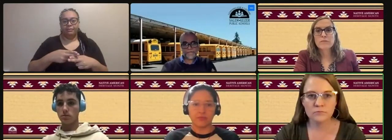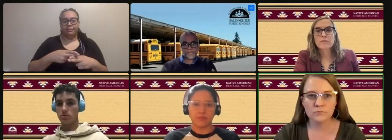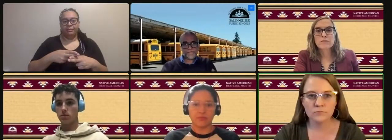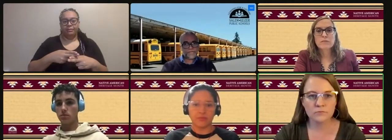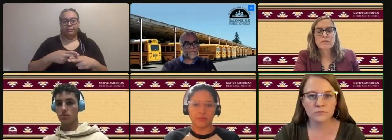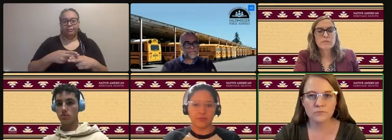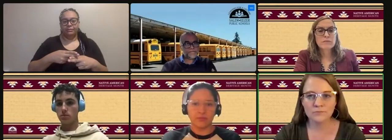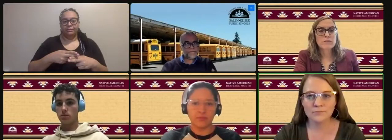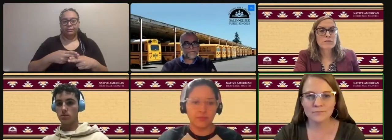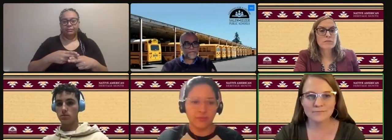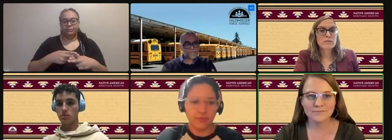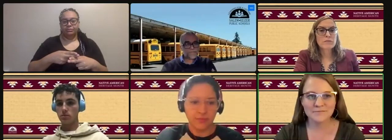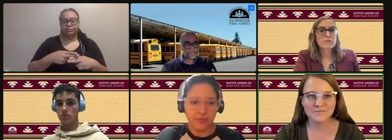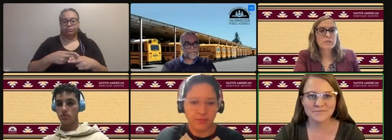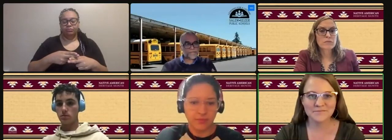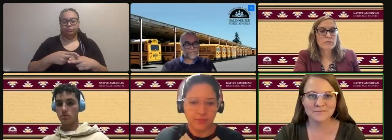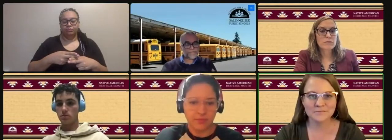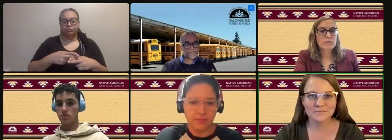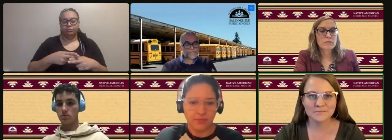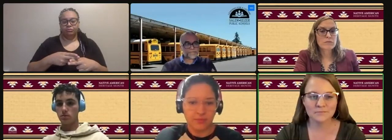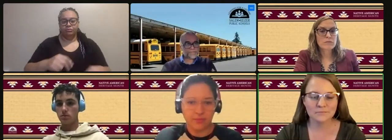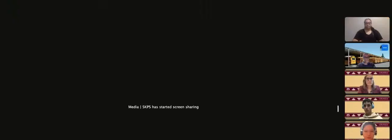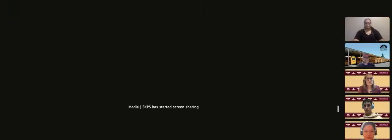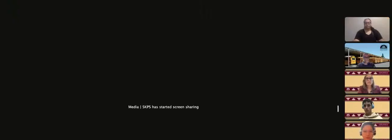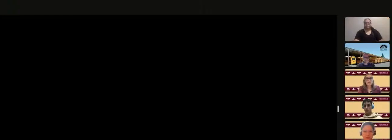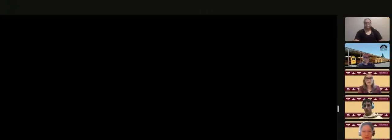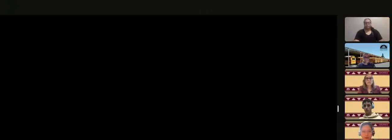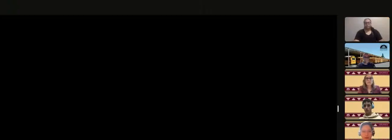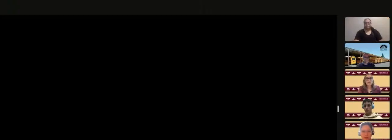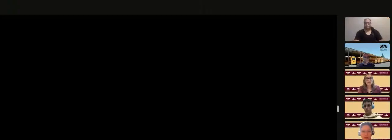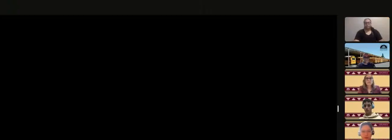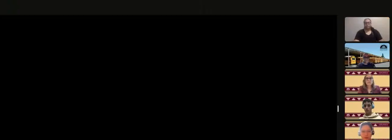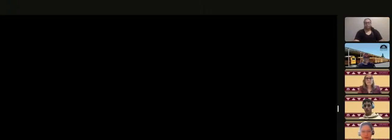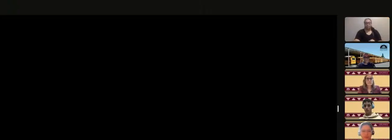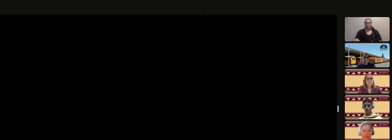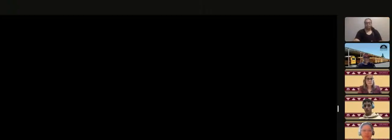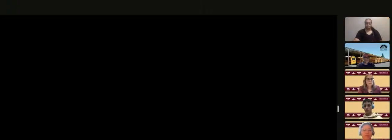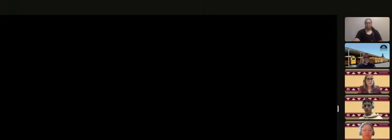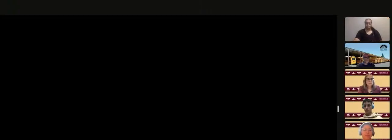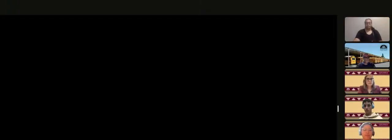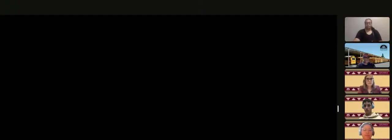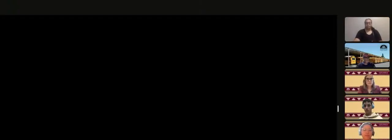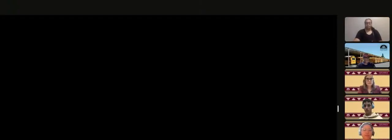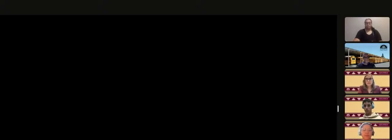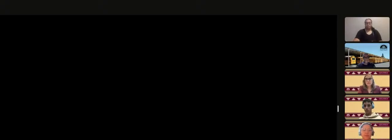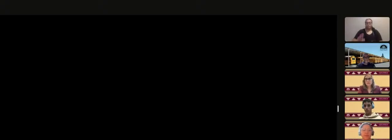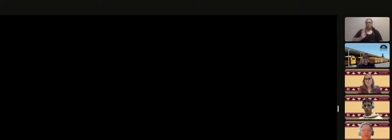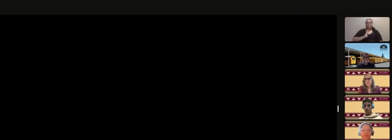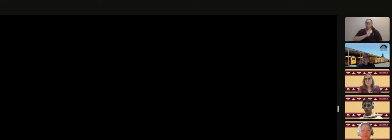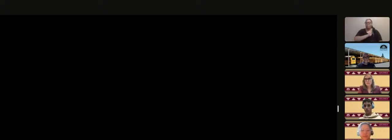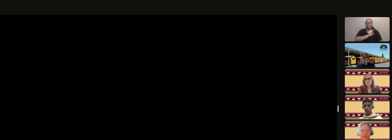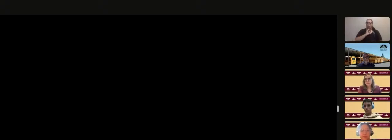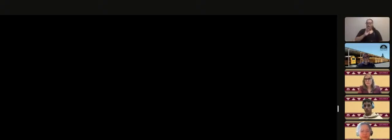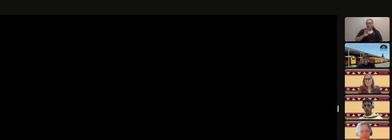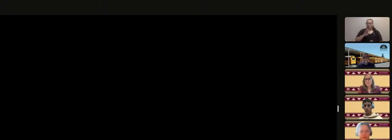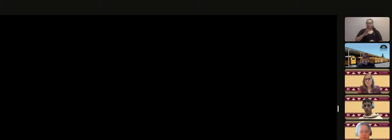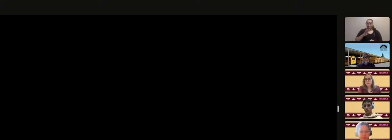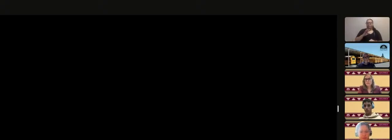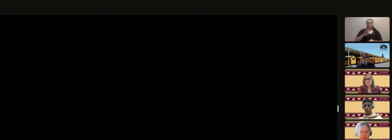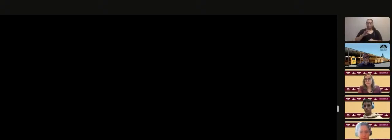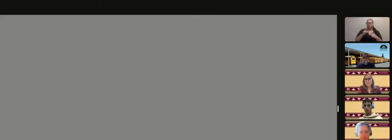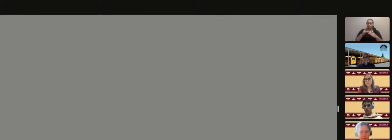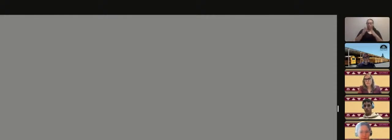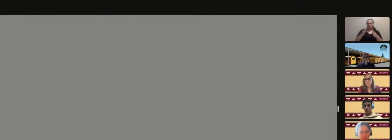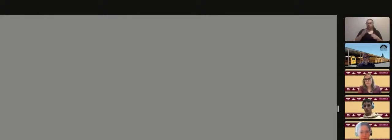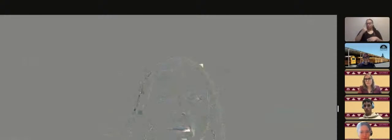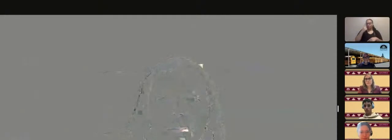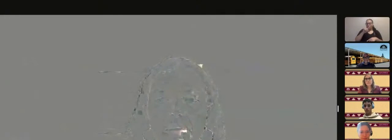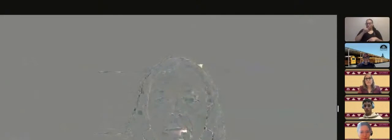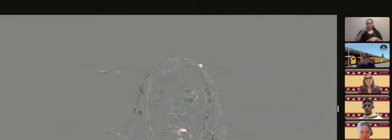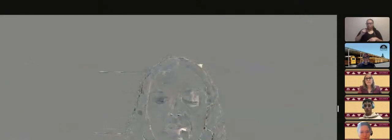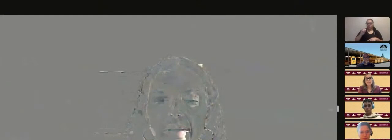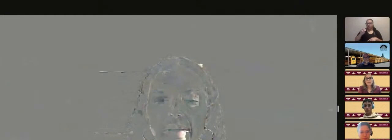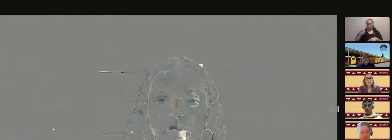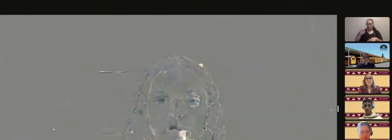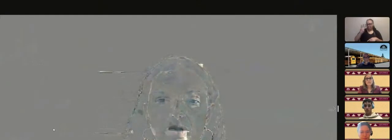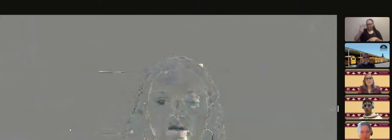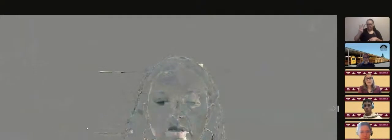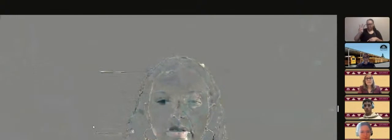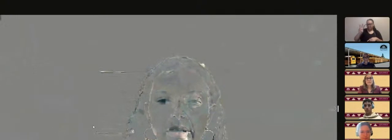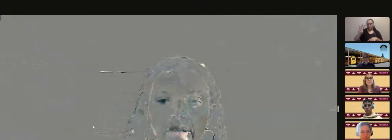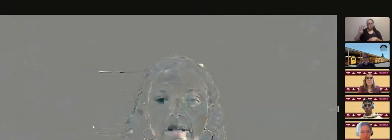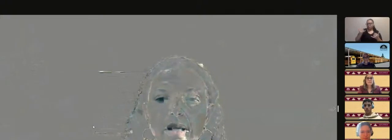OH , THIS IS.